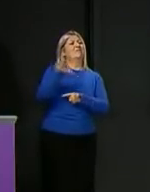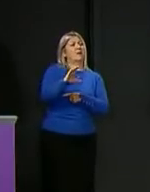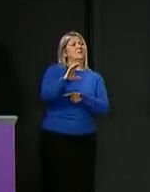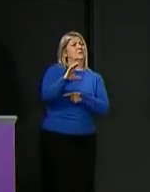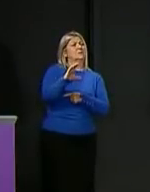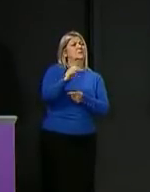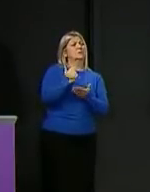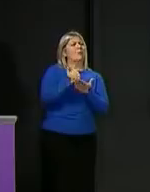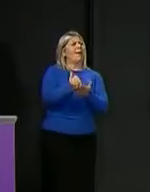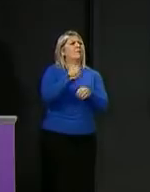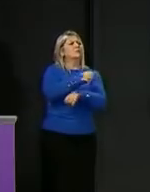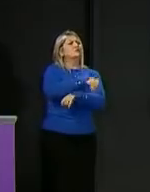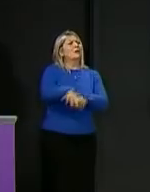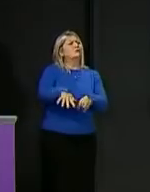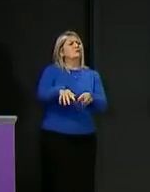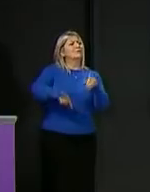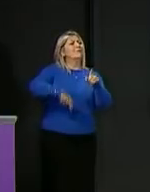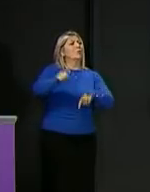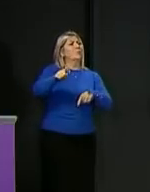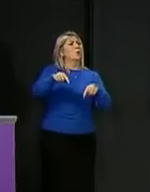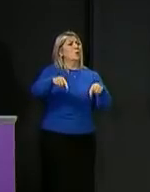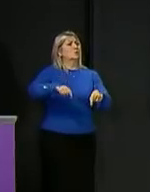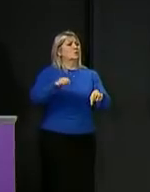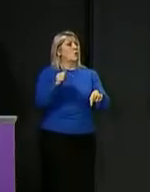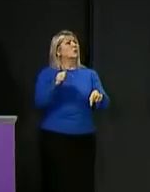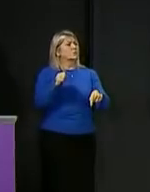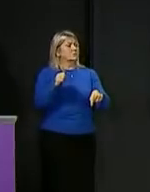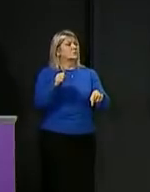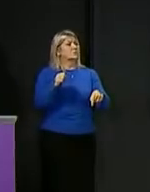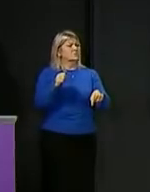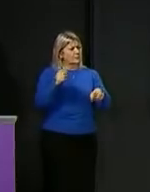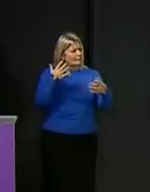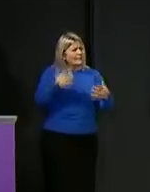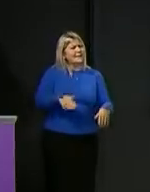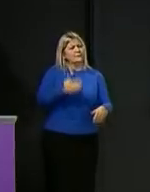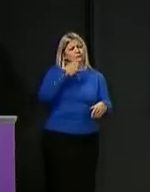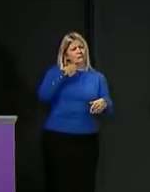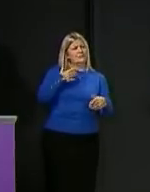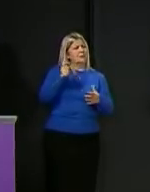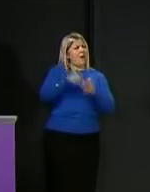in Scotland. We ran a number of stories recently as part of our More than Just a Game feature